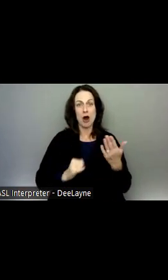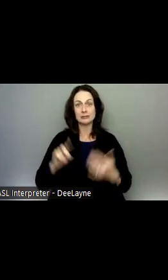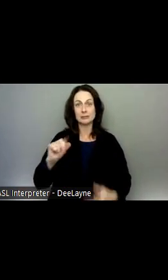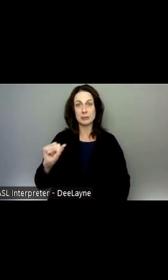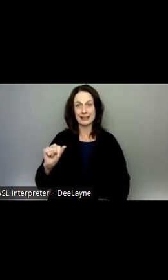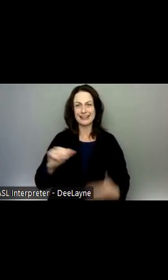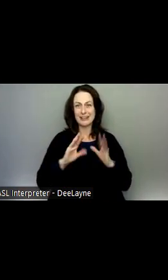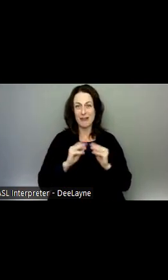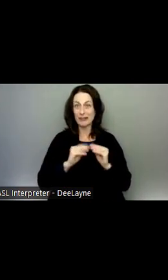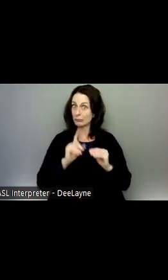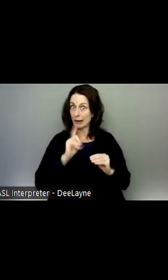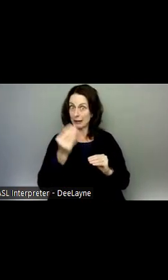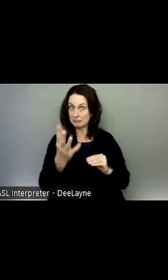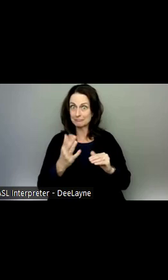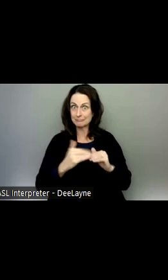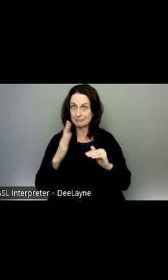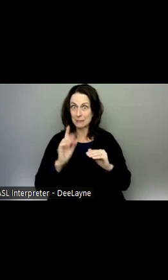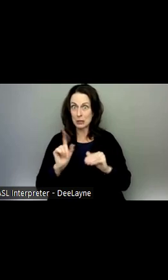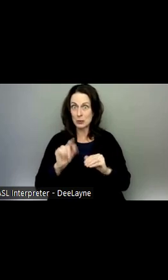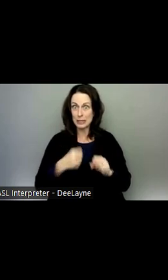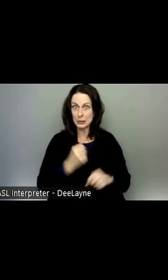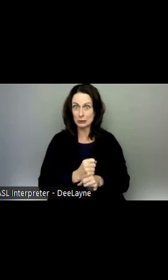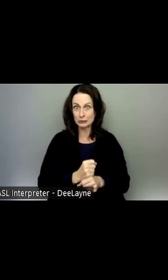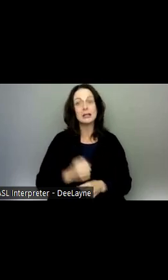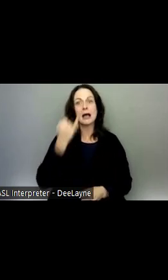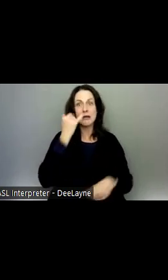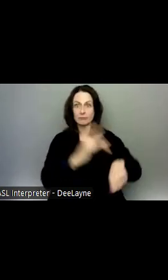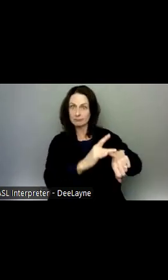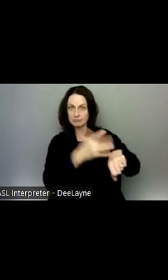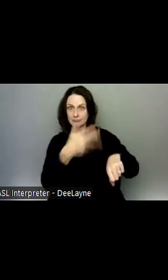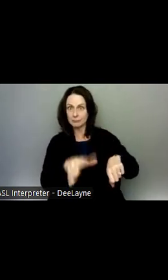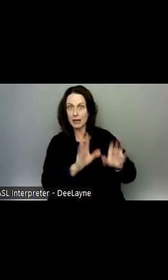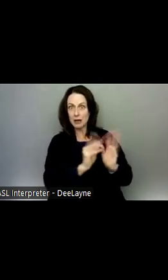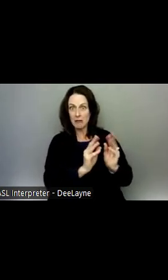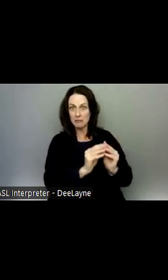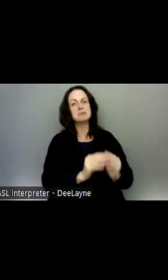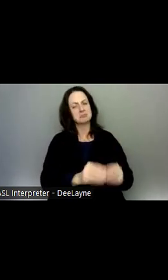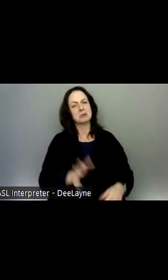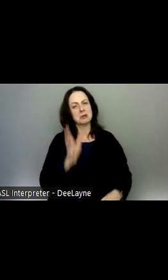In this conference, if you have been there before, this will be a review for you